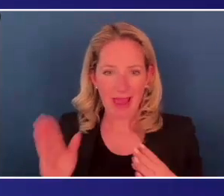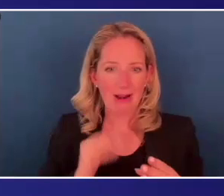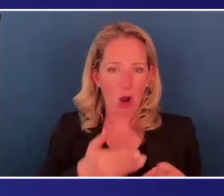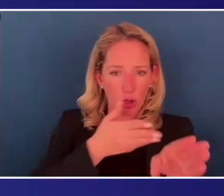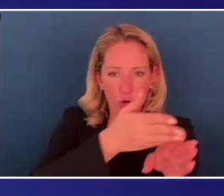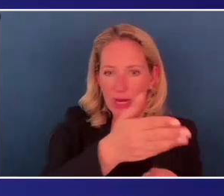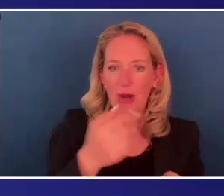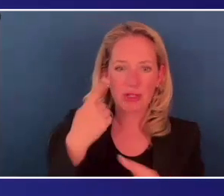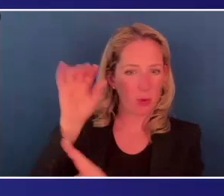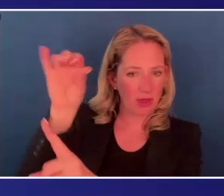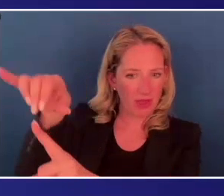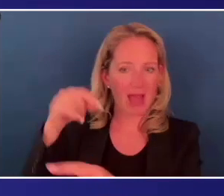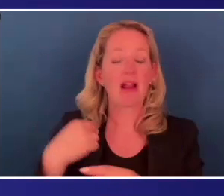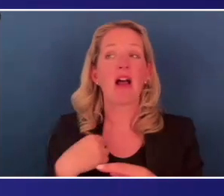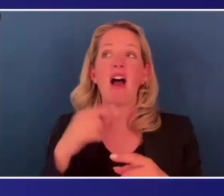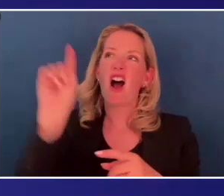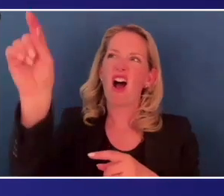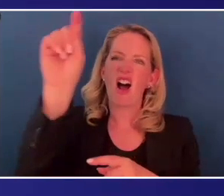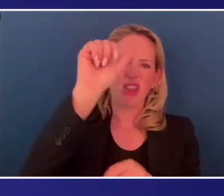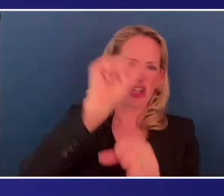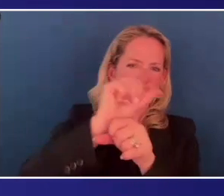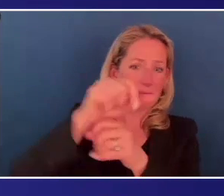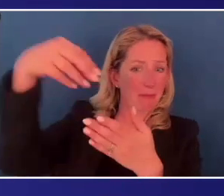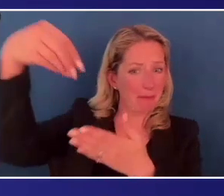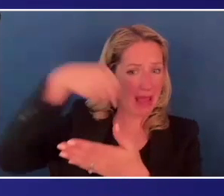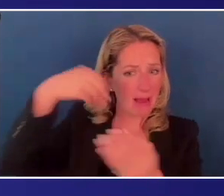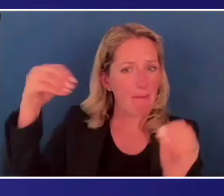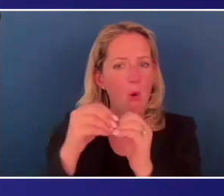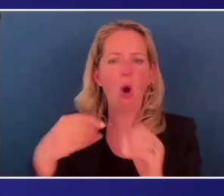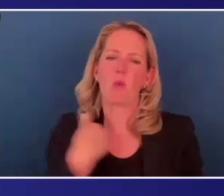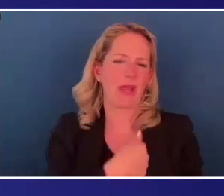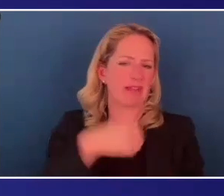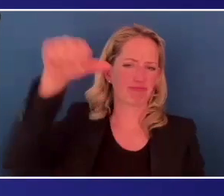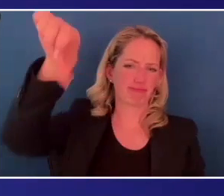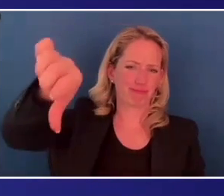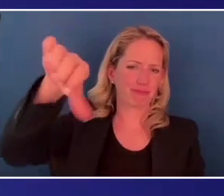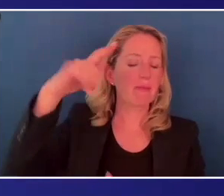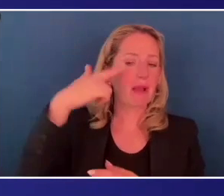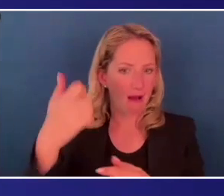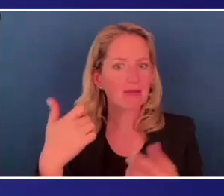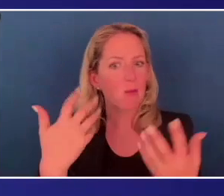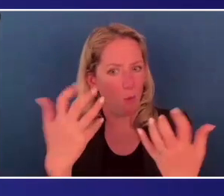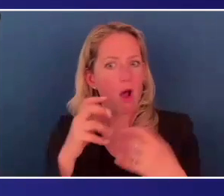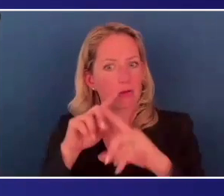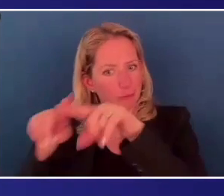We turn down more lucrative jobs because of it. Our ability to have children or to own a home depend on it.